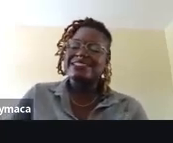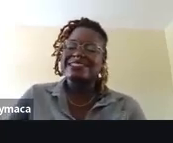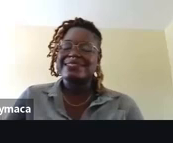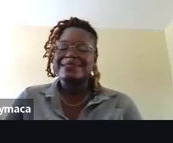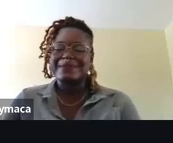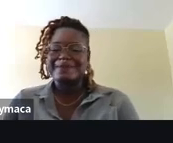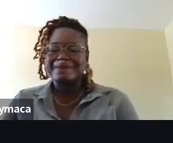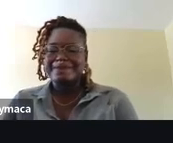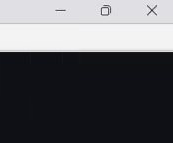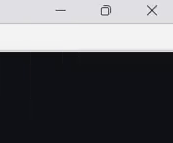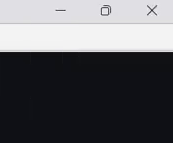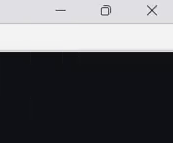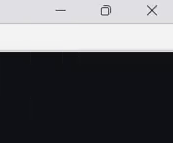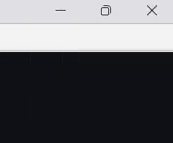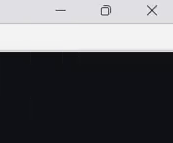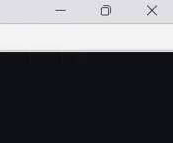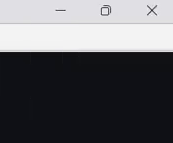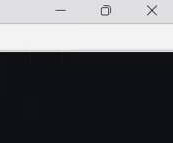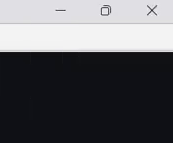for me, please, Alex? Absolutely.